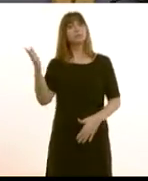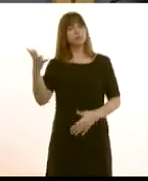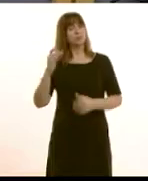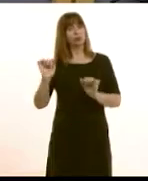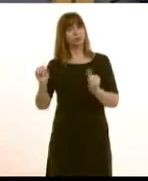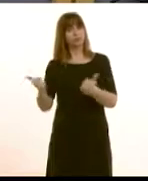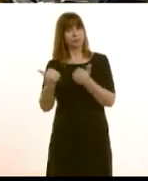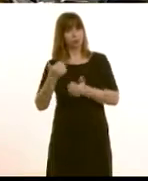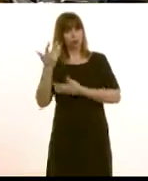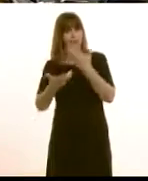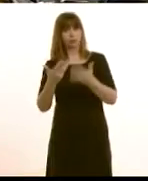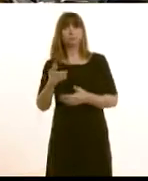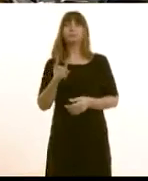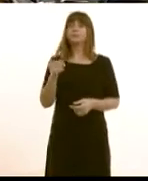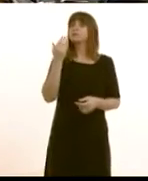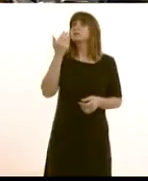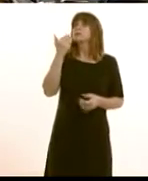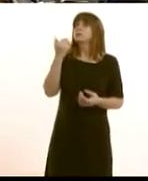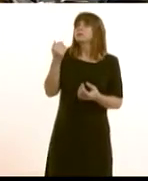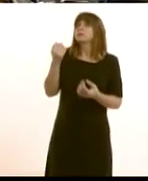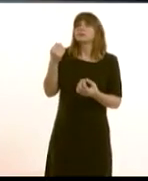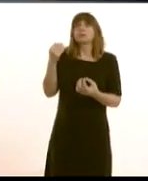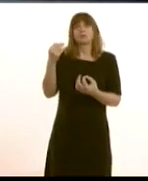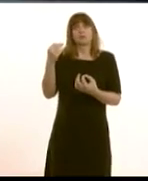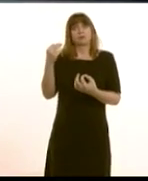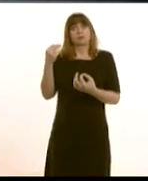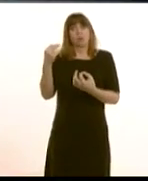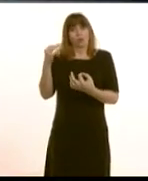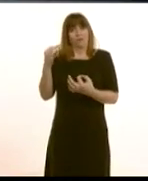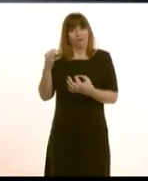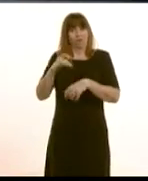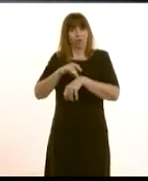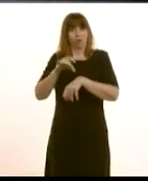Altaf Hussain: Many newly qualified doctors in England refuse to come to Wales because